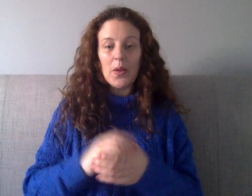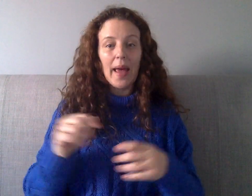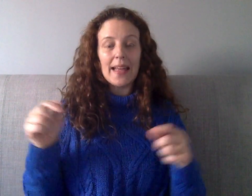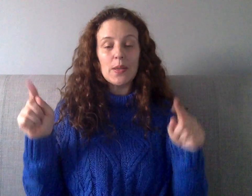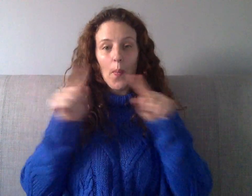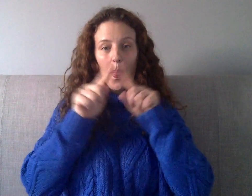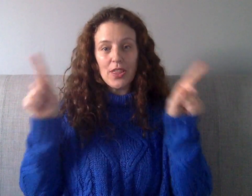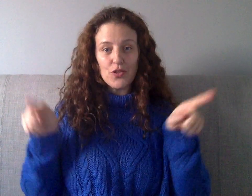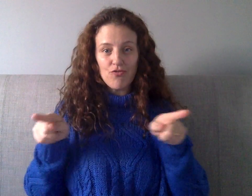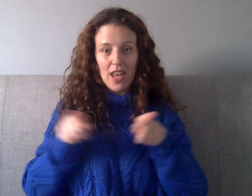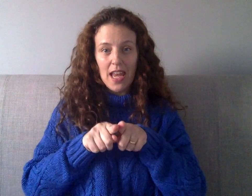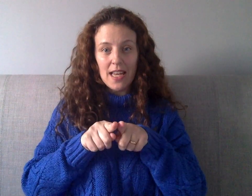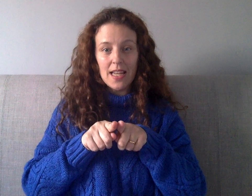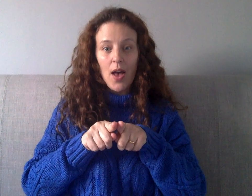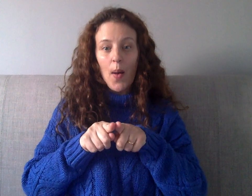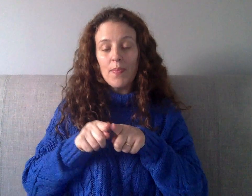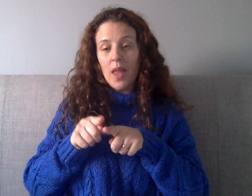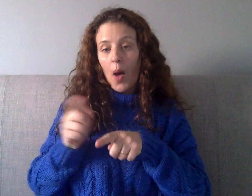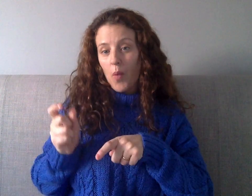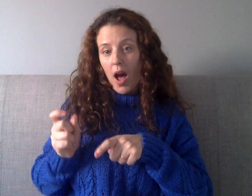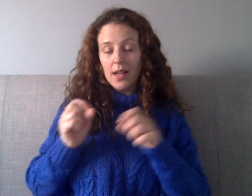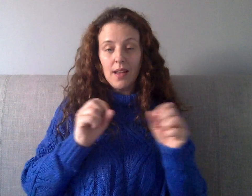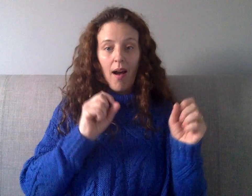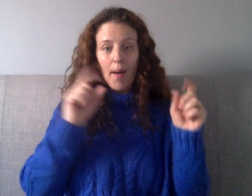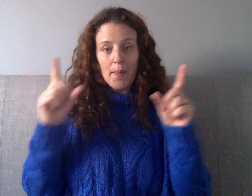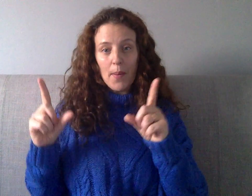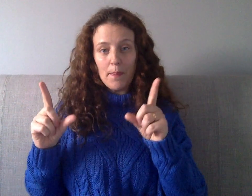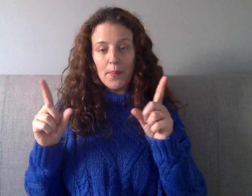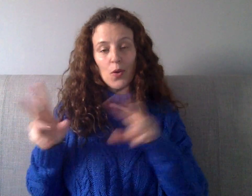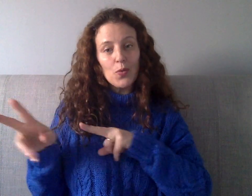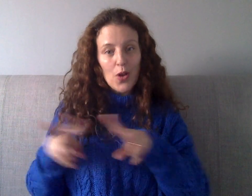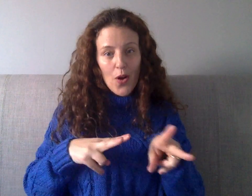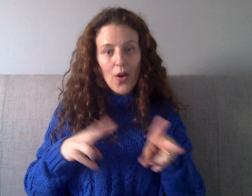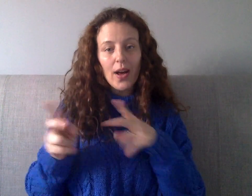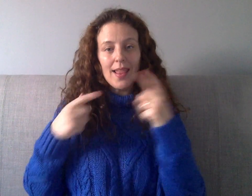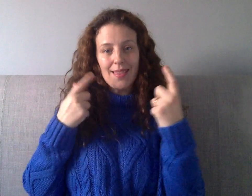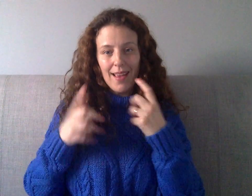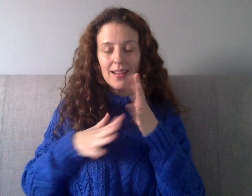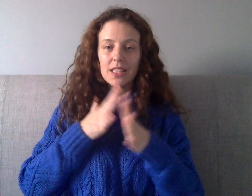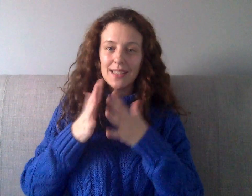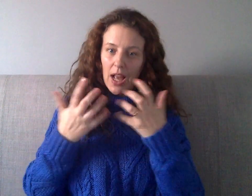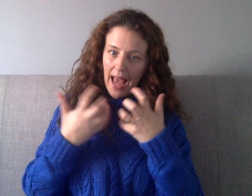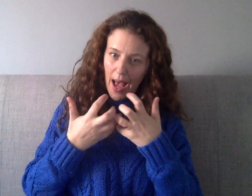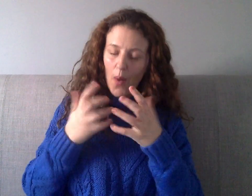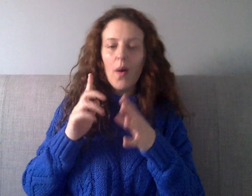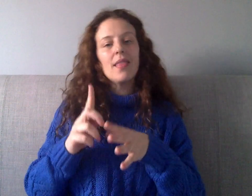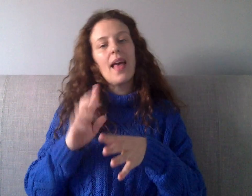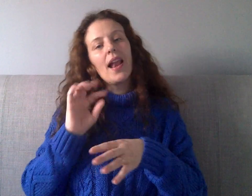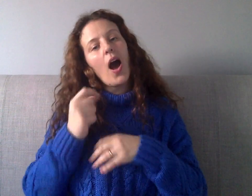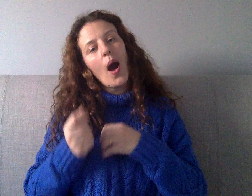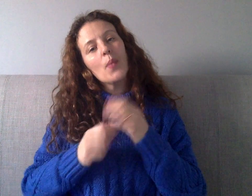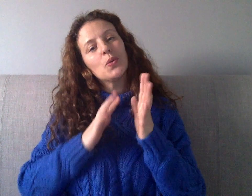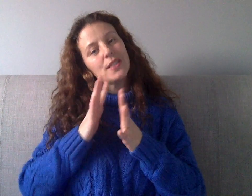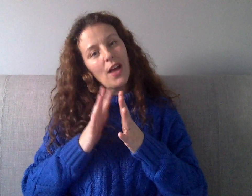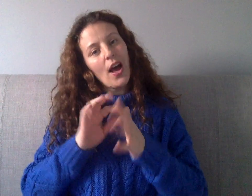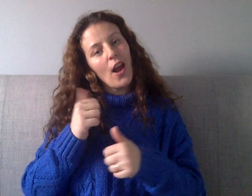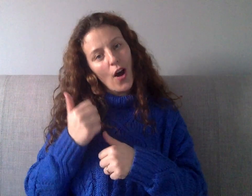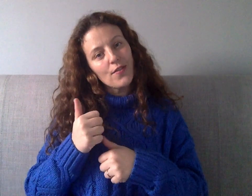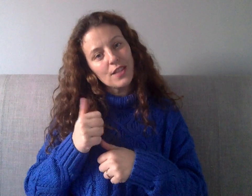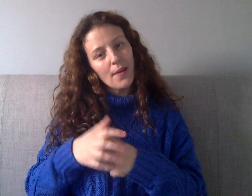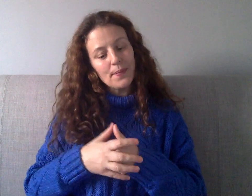On the screen a word will come up, have a look and see how you might sign it and I will sign after.